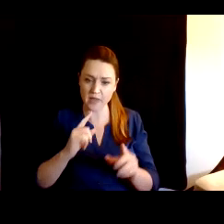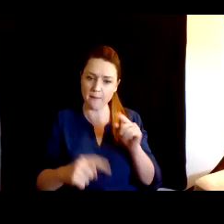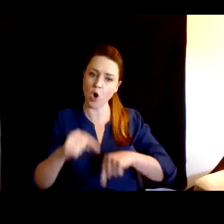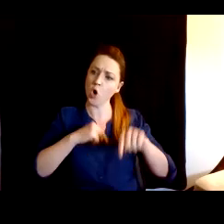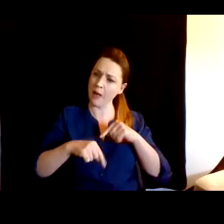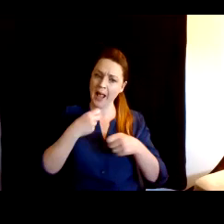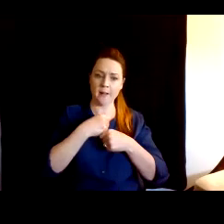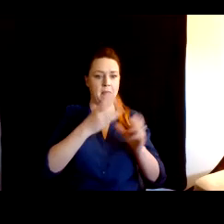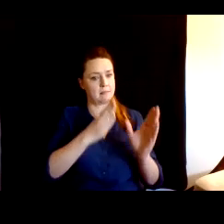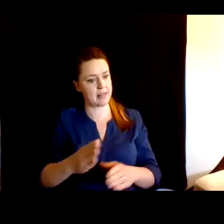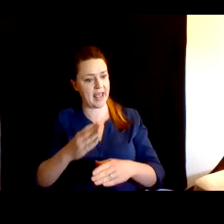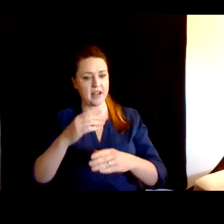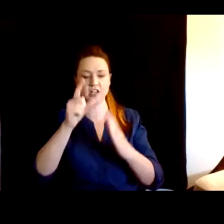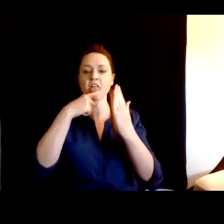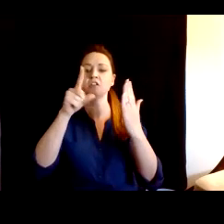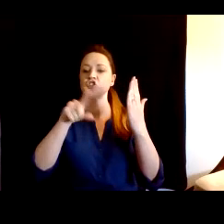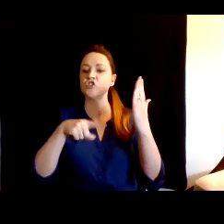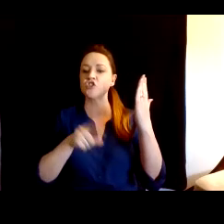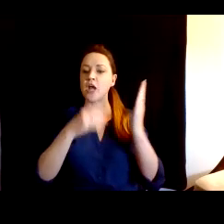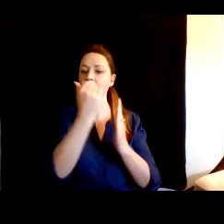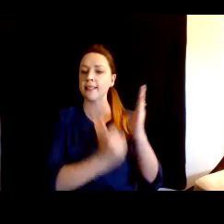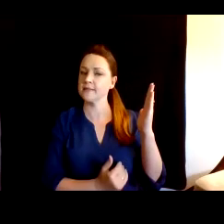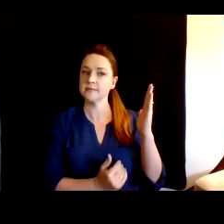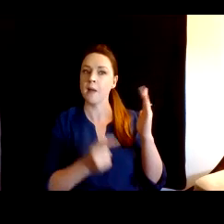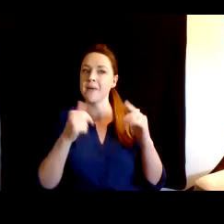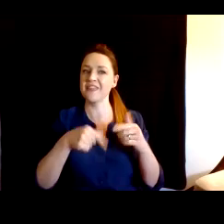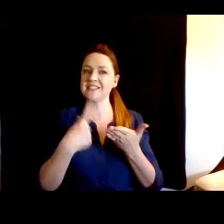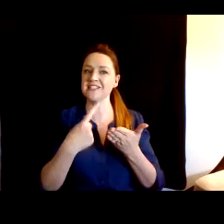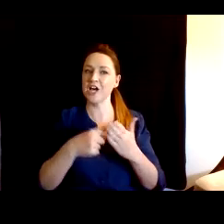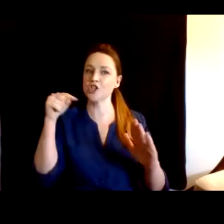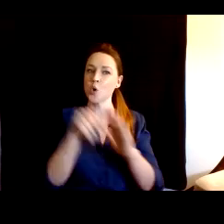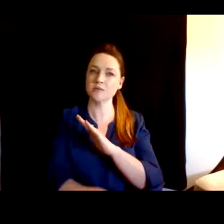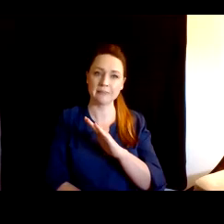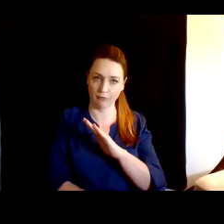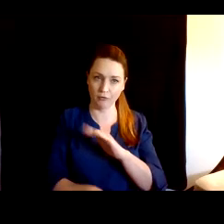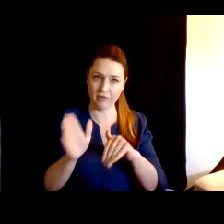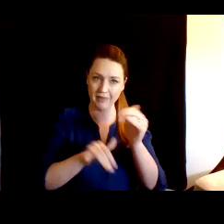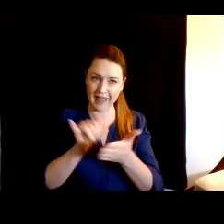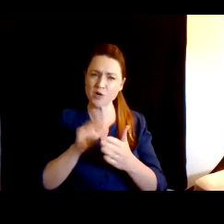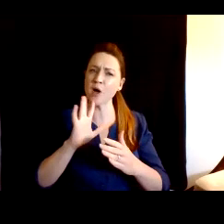we talk about a checklist. And this discussion goes a bit beyond that. We're talking about structures here.